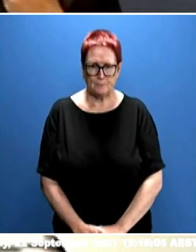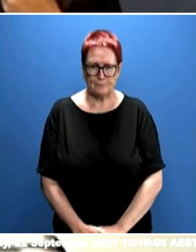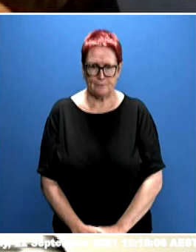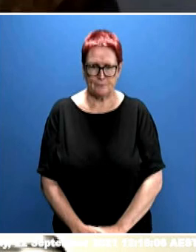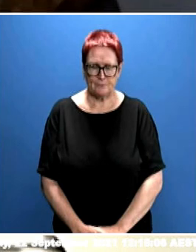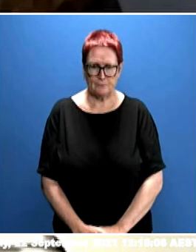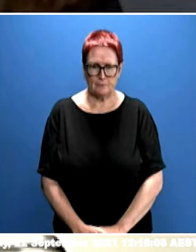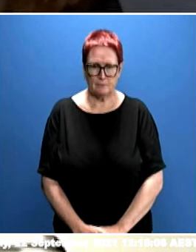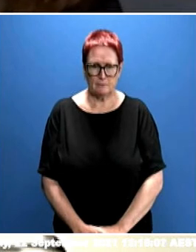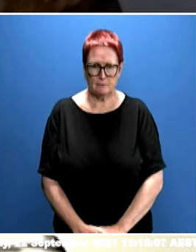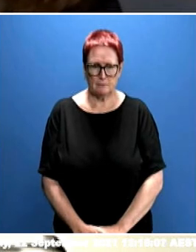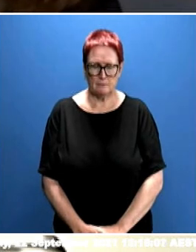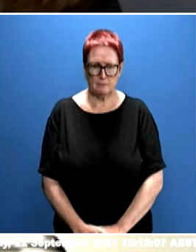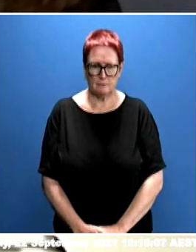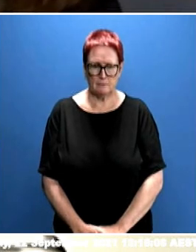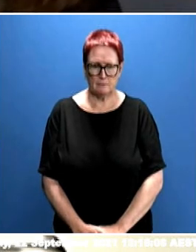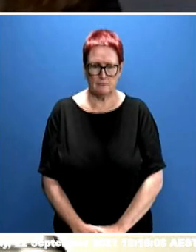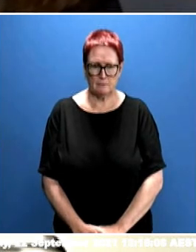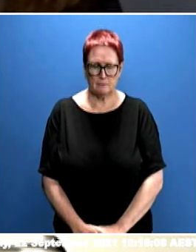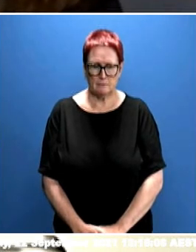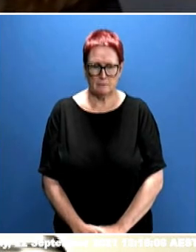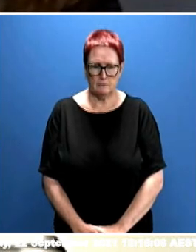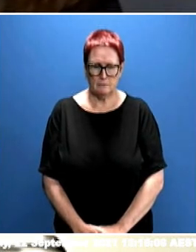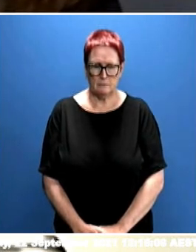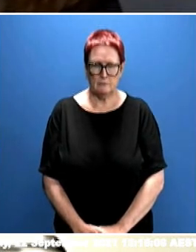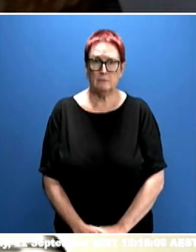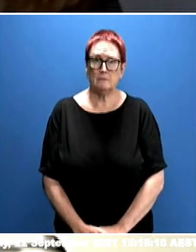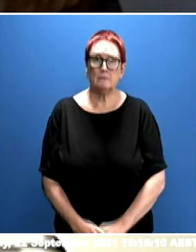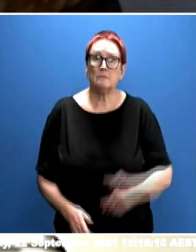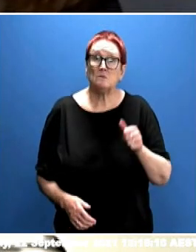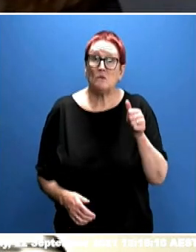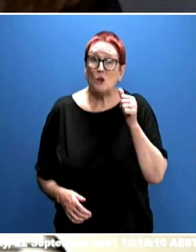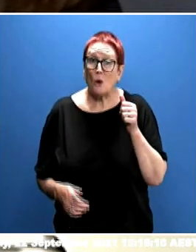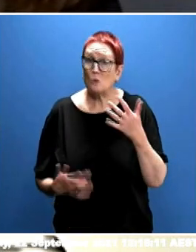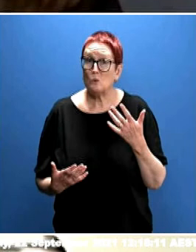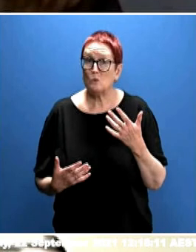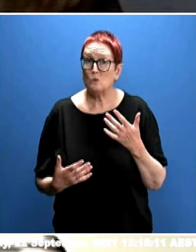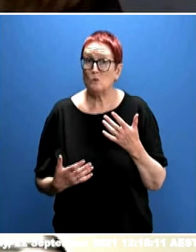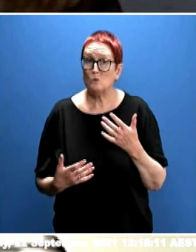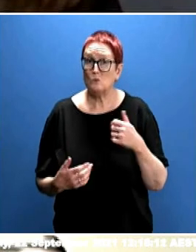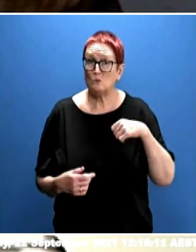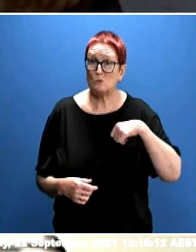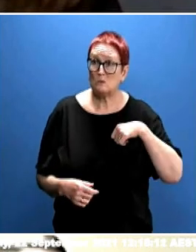Are you aware if there are any measures taken or services